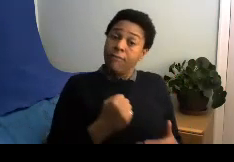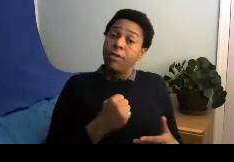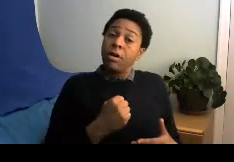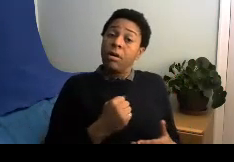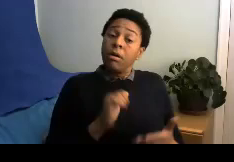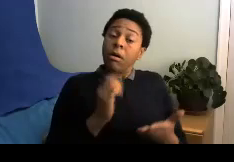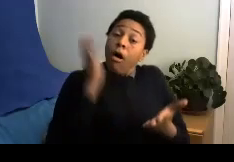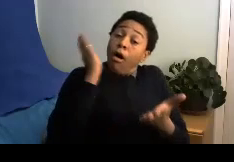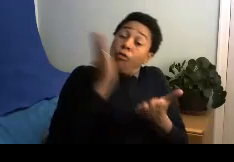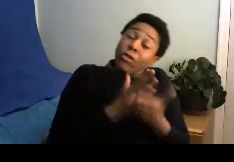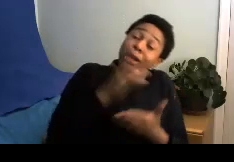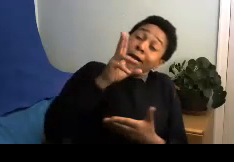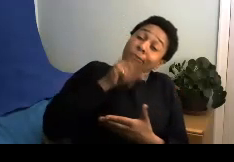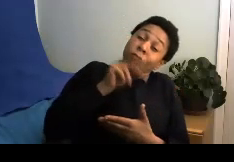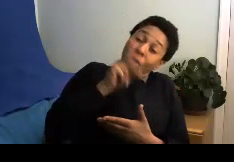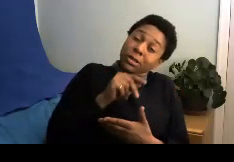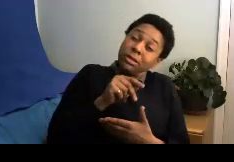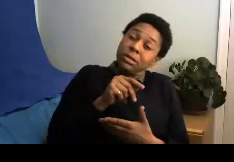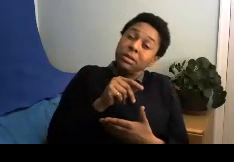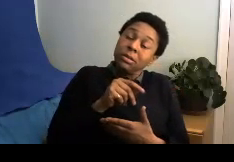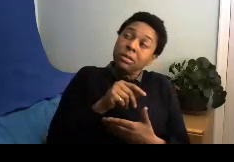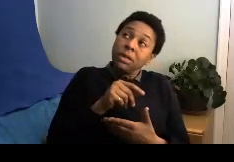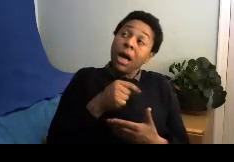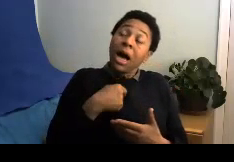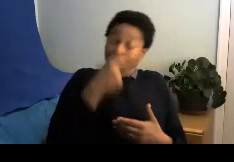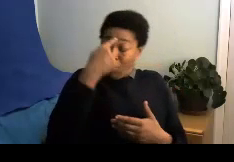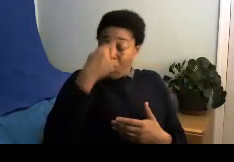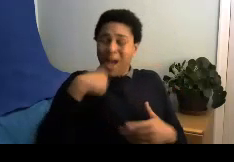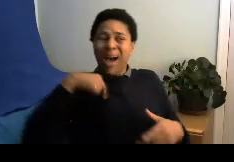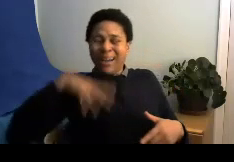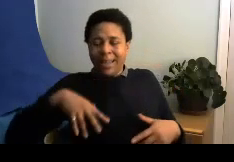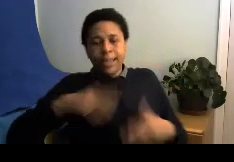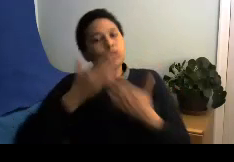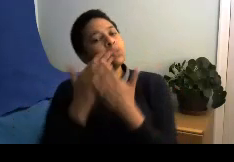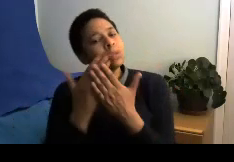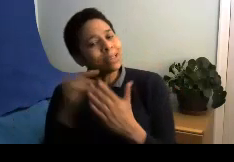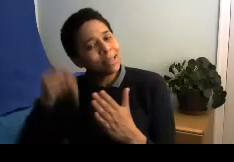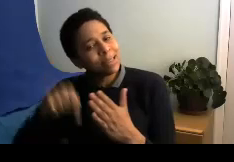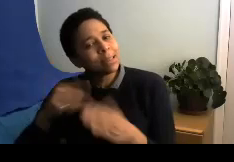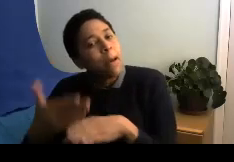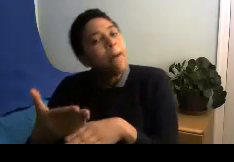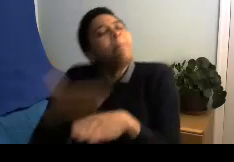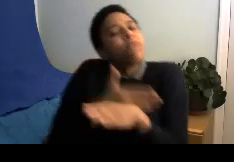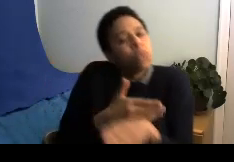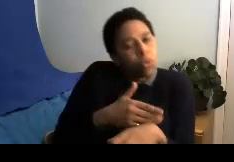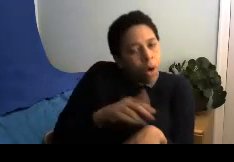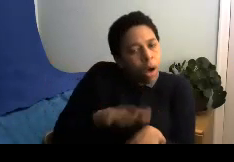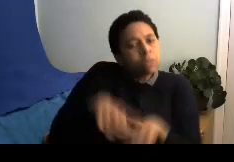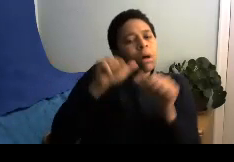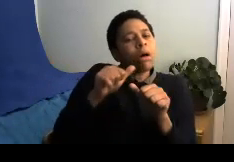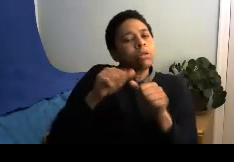sort of being across all of that, and sort of taking it all in and sort of forming my own opinion and being part of that